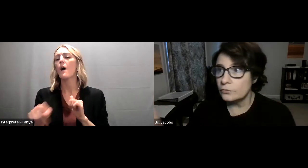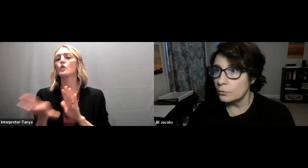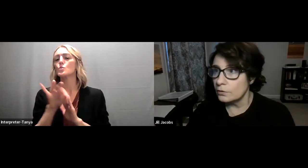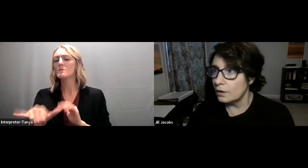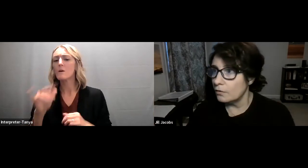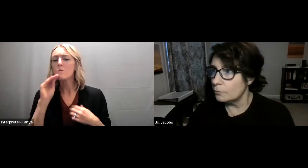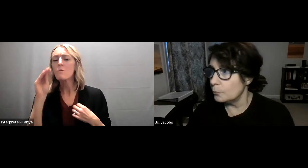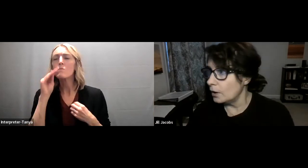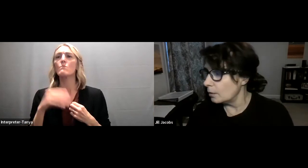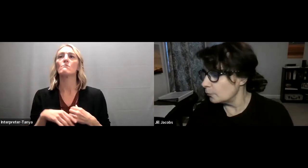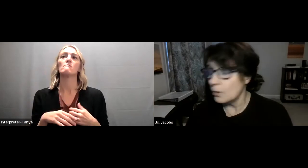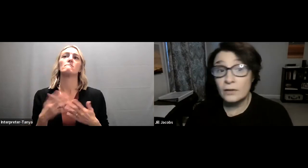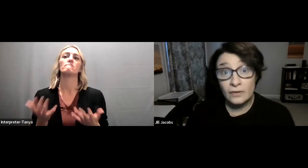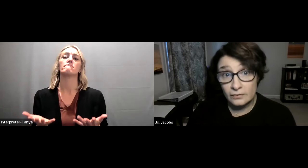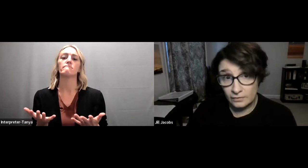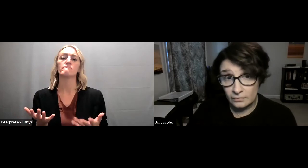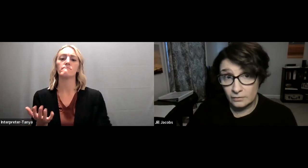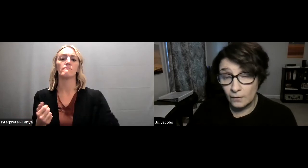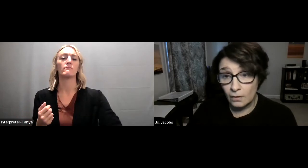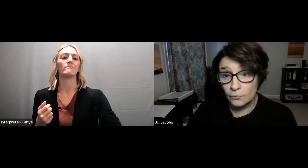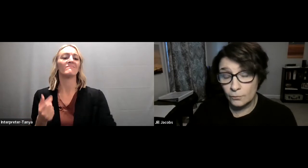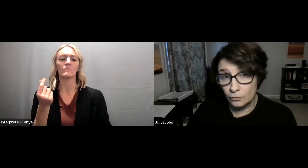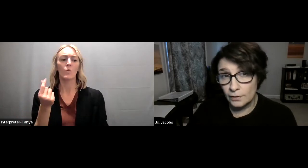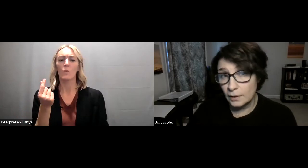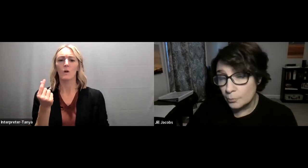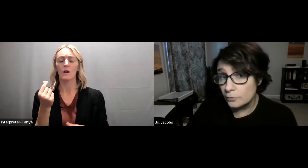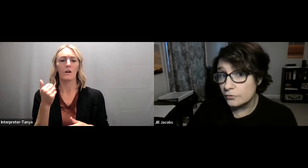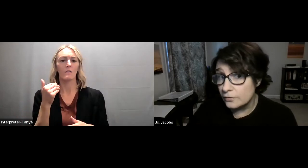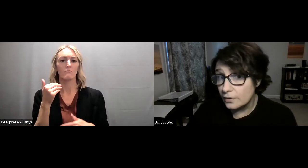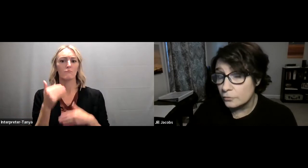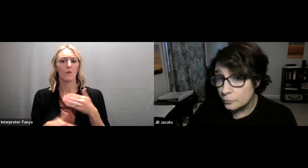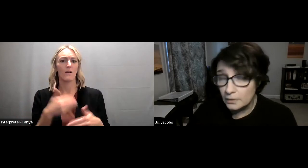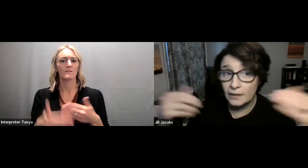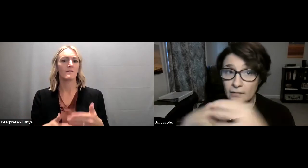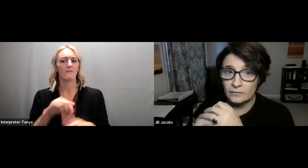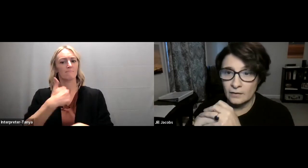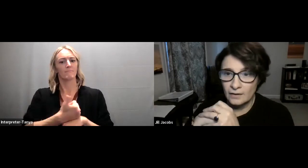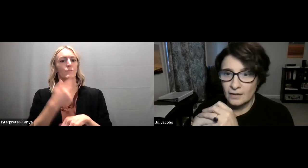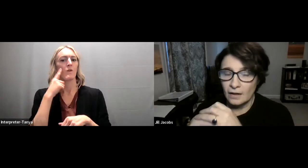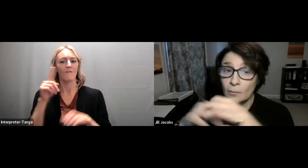What sort of process is in involved around creating person-centered plans?